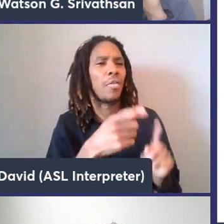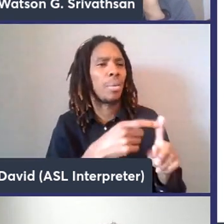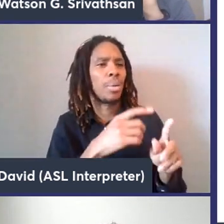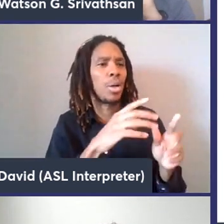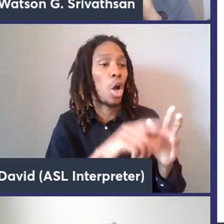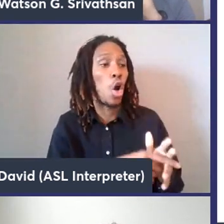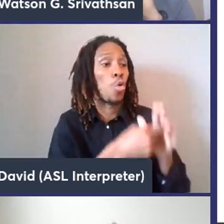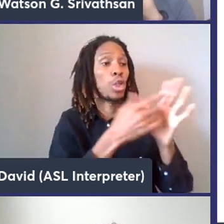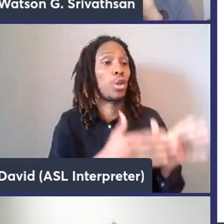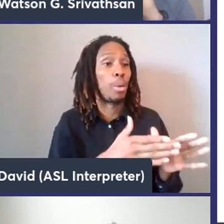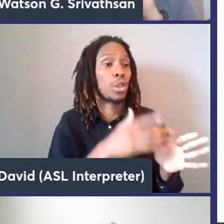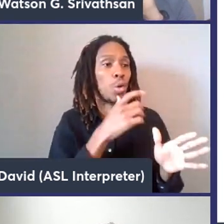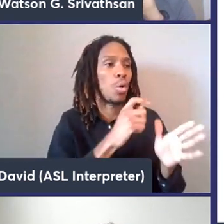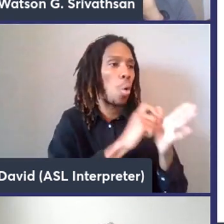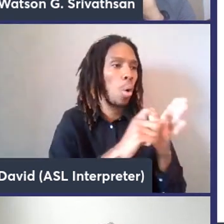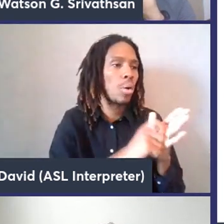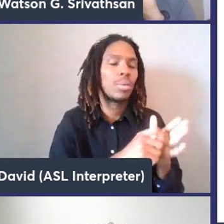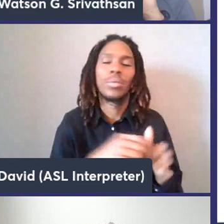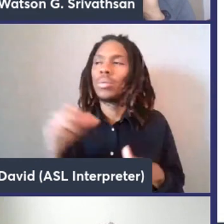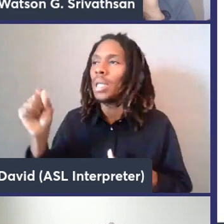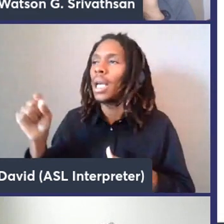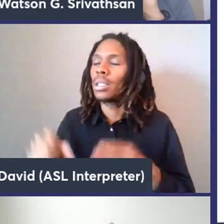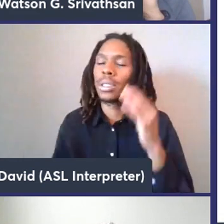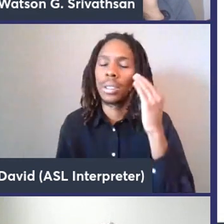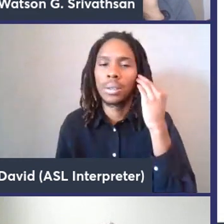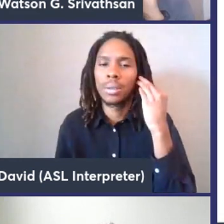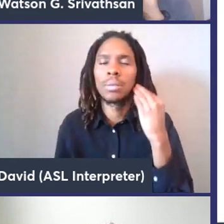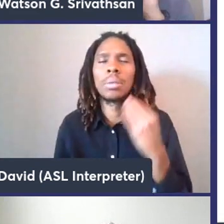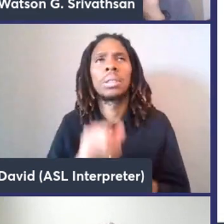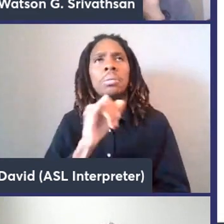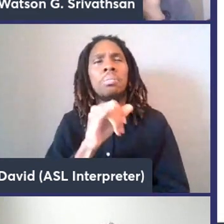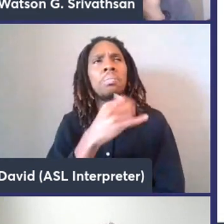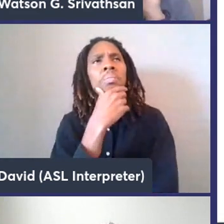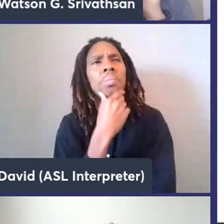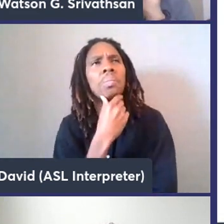Yes, that is correct. Interesting, okay.